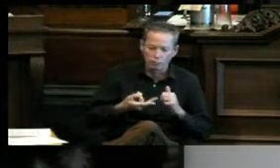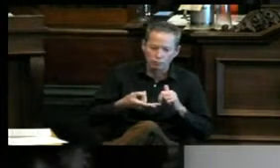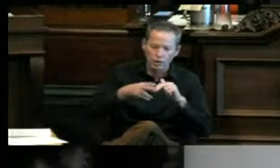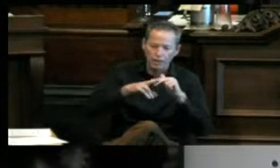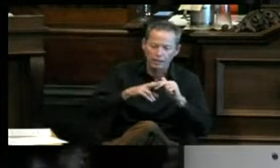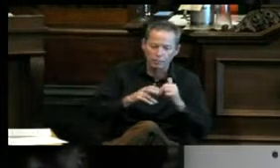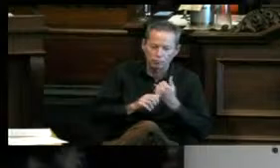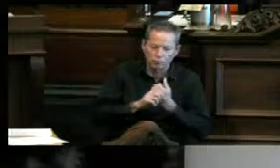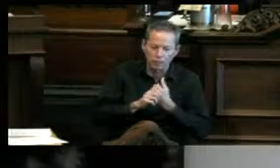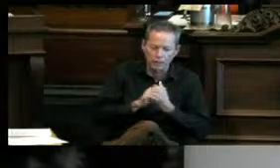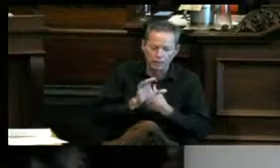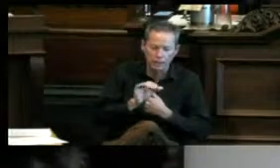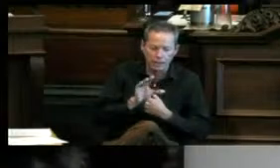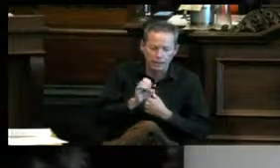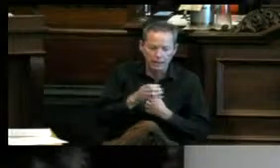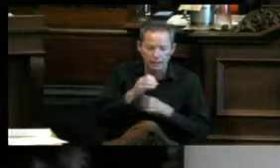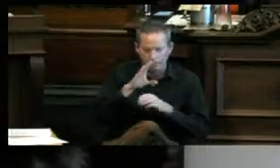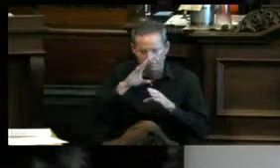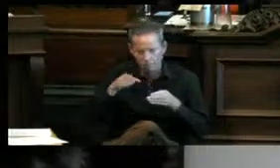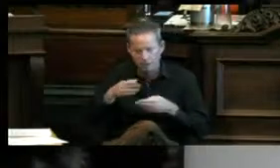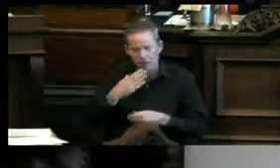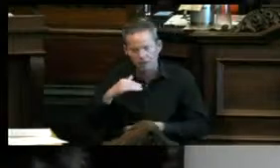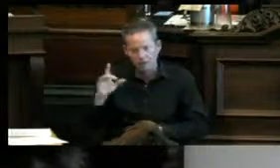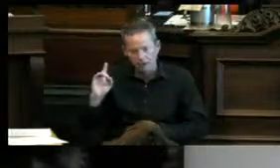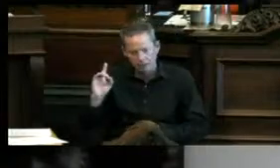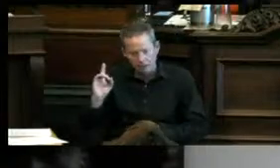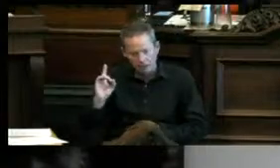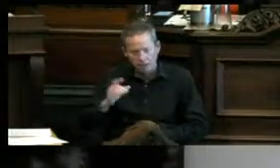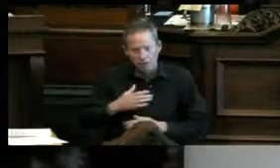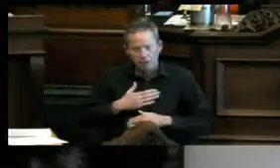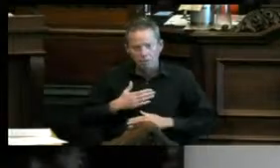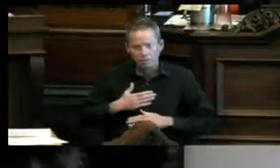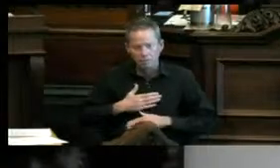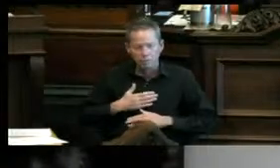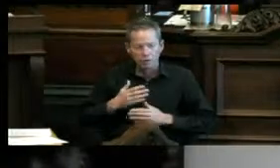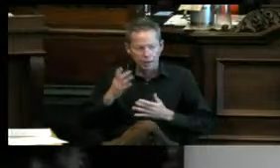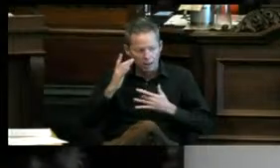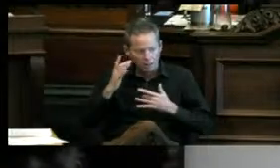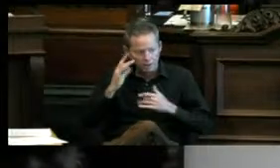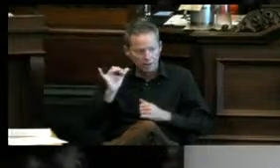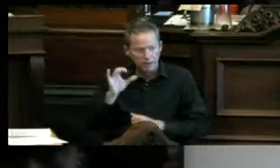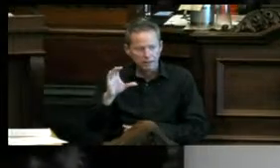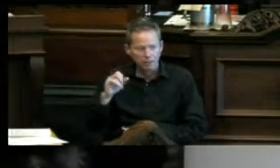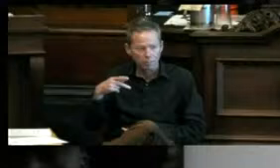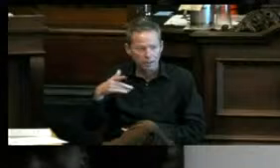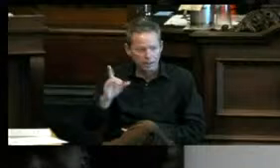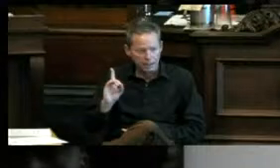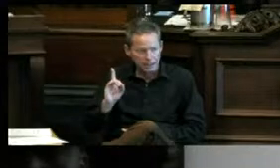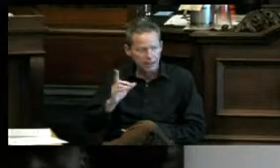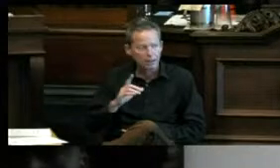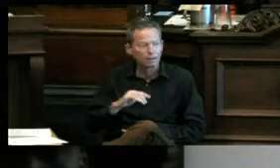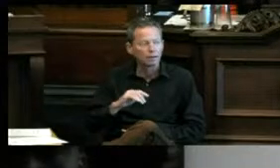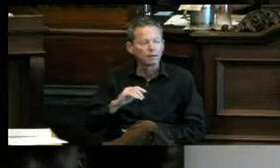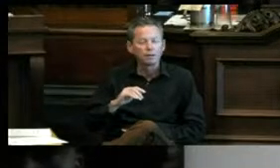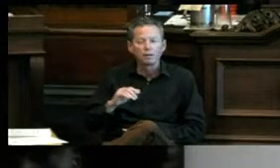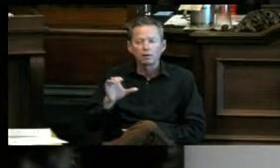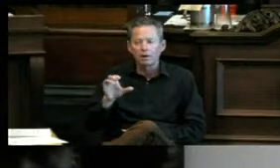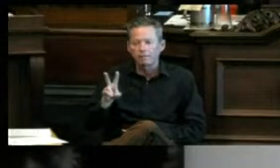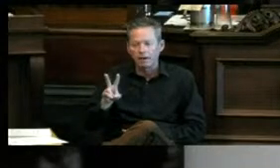particularly for high risk and rising risk cases, including